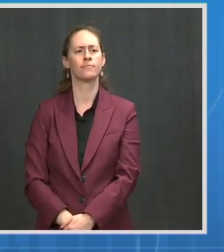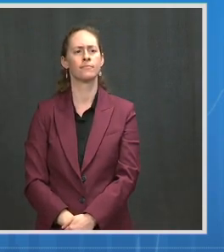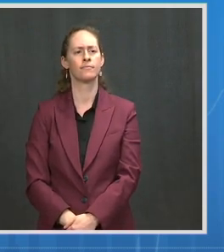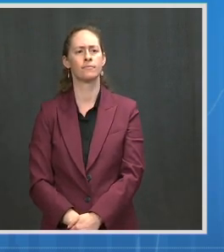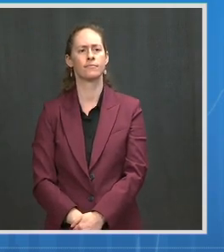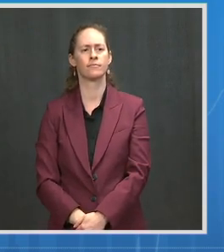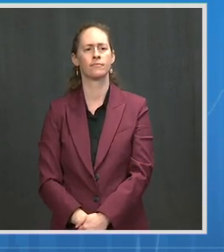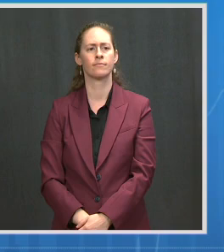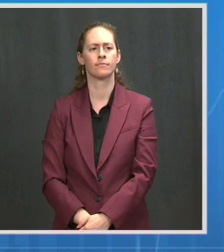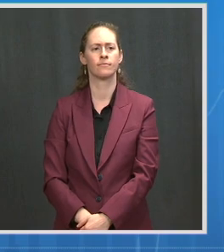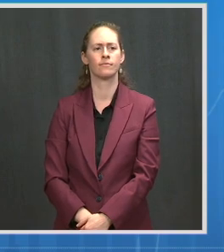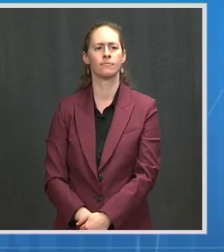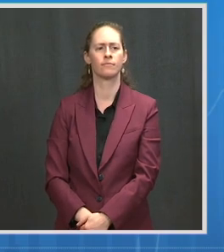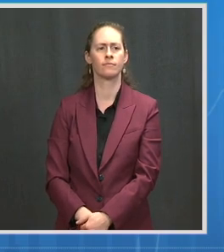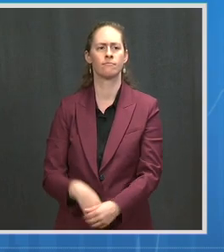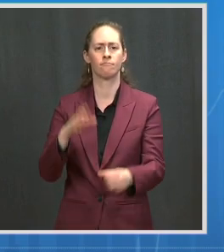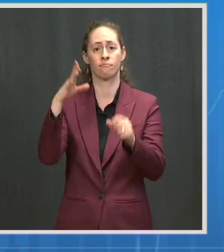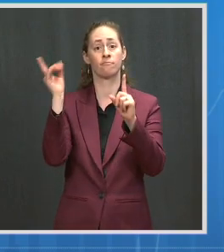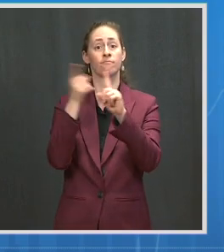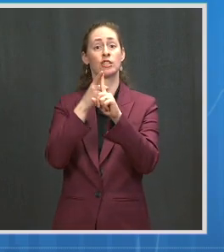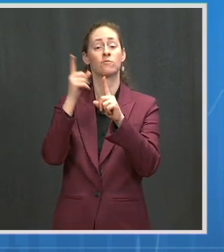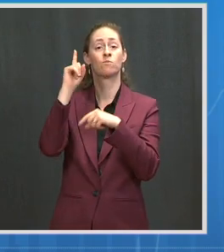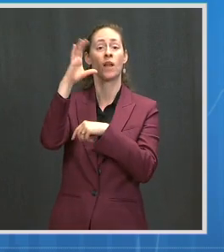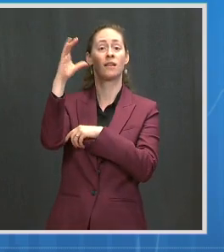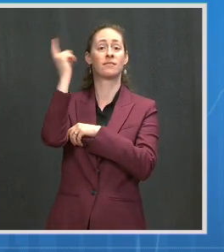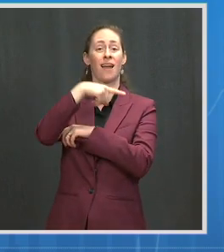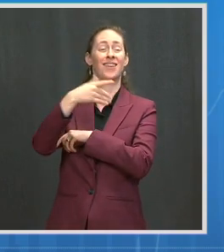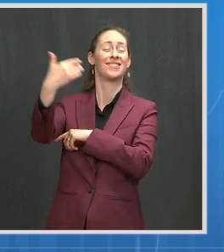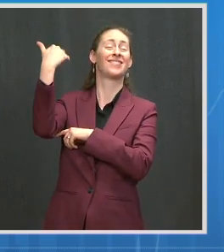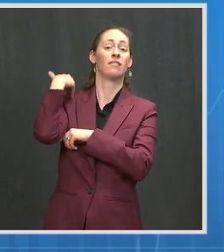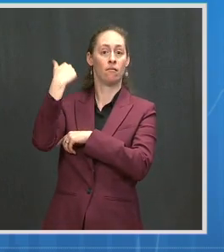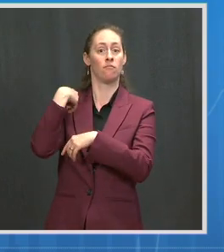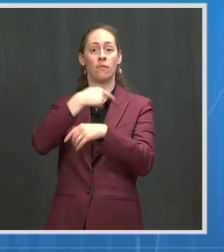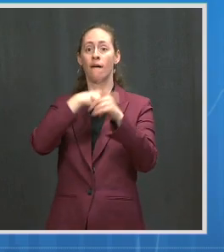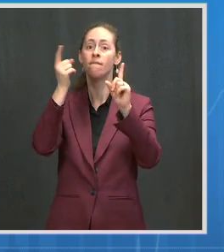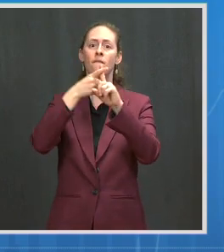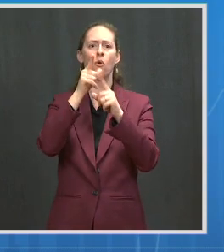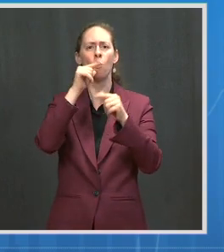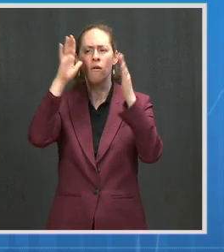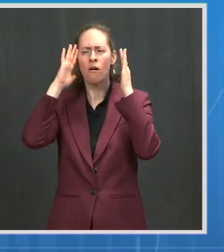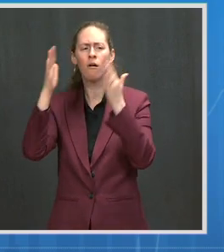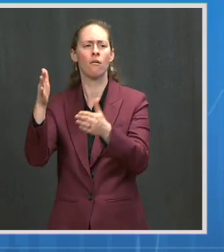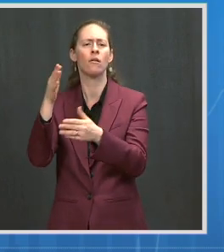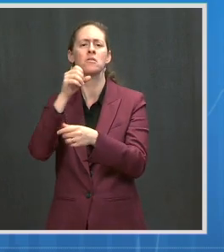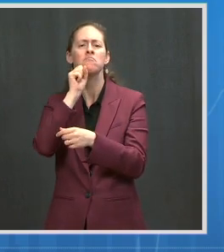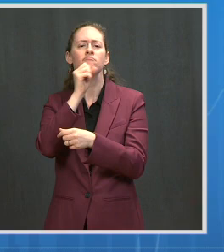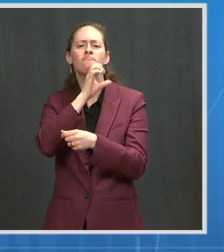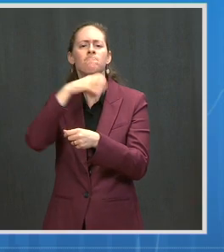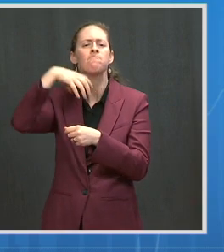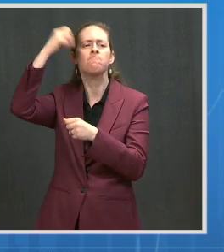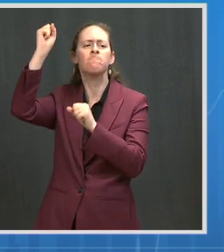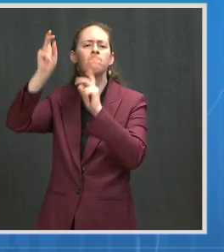Today, well over 80 percent of seniors have at least one shot. This is such an important marker of progress.